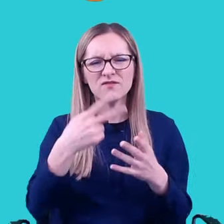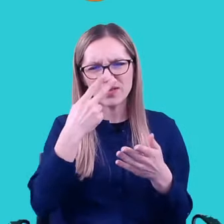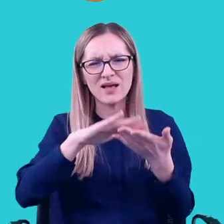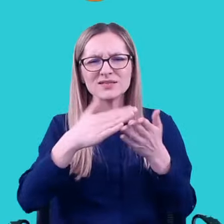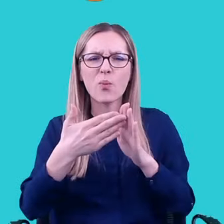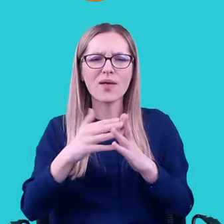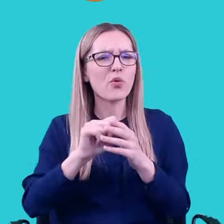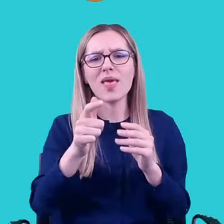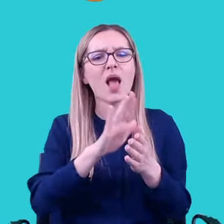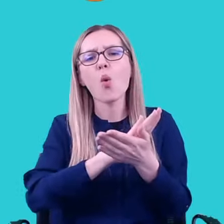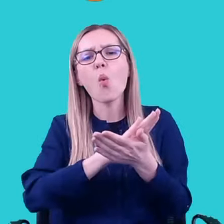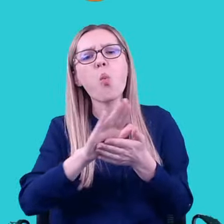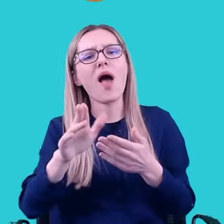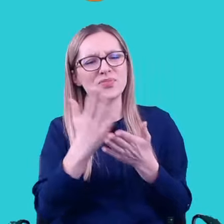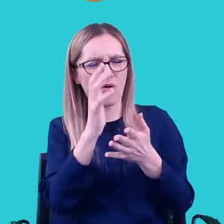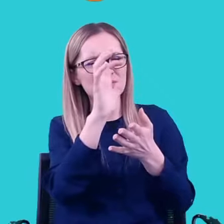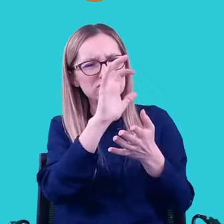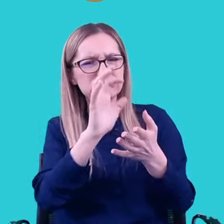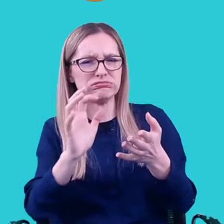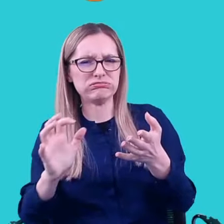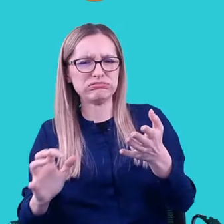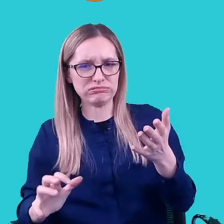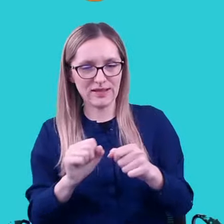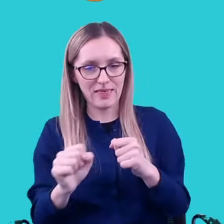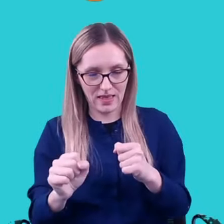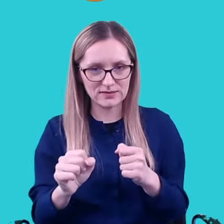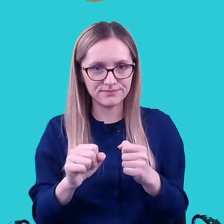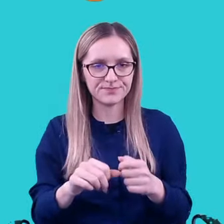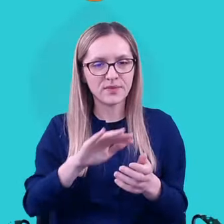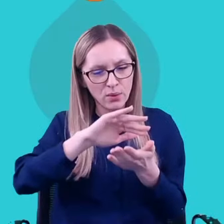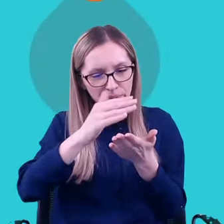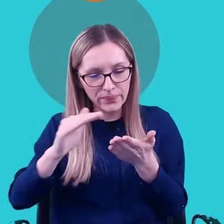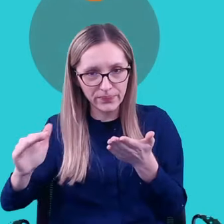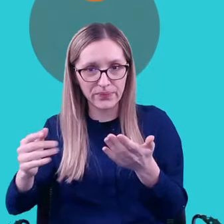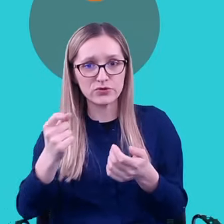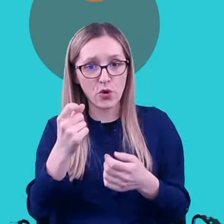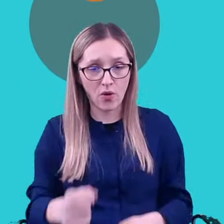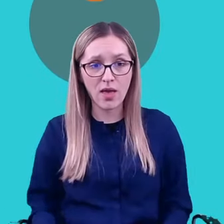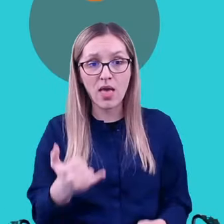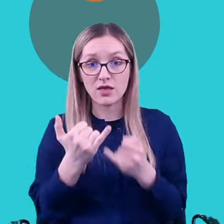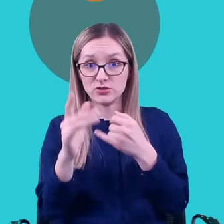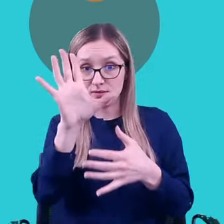it does not fill the whole space, there is some room in between. If water occurs in its structure,